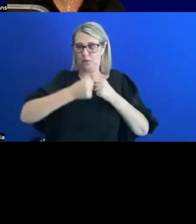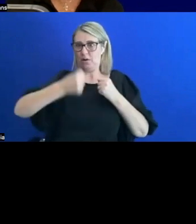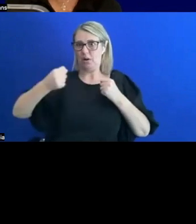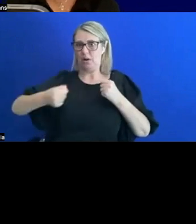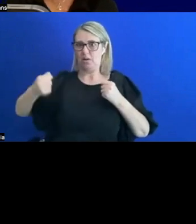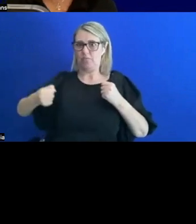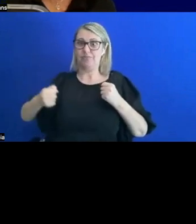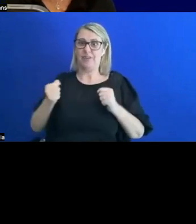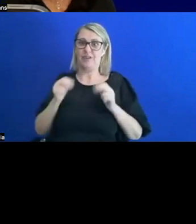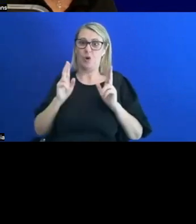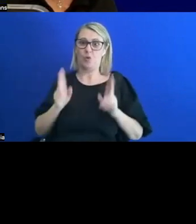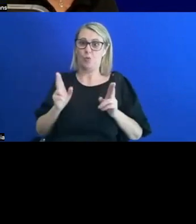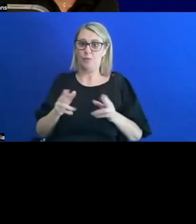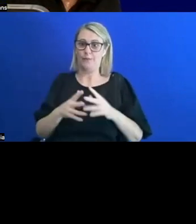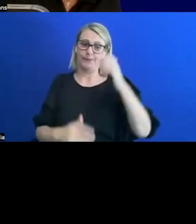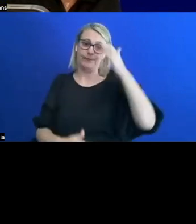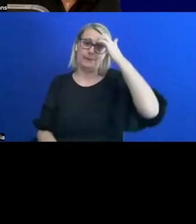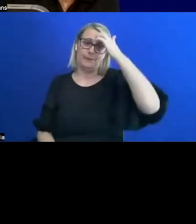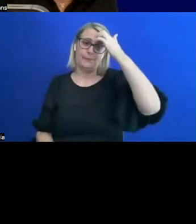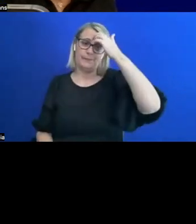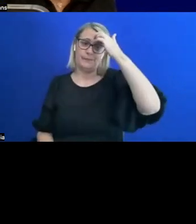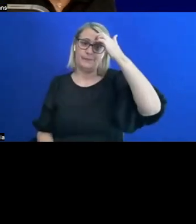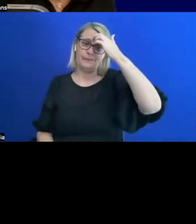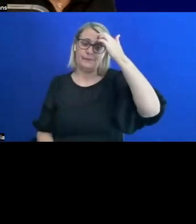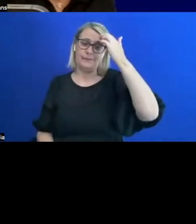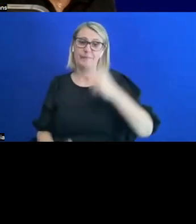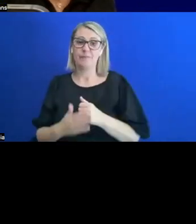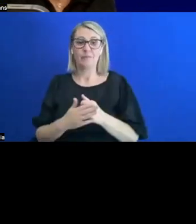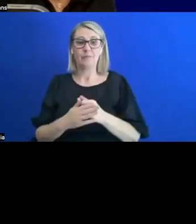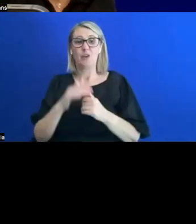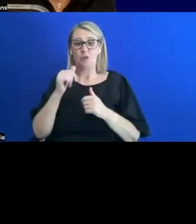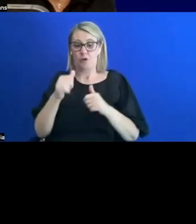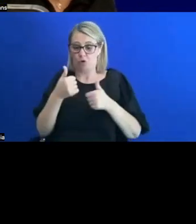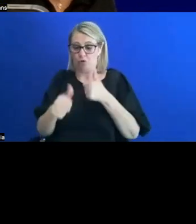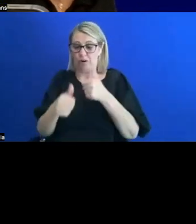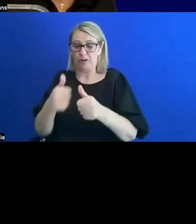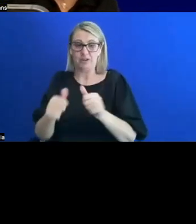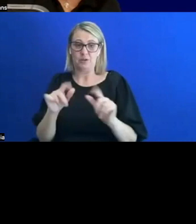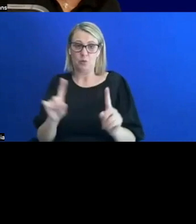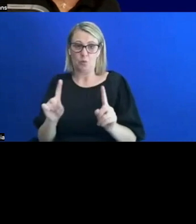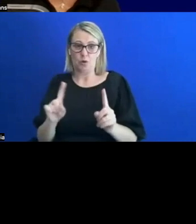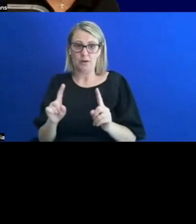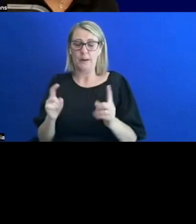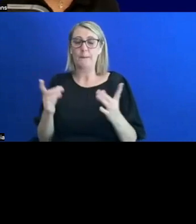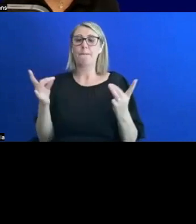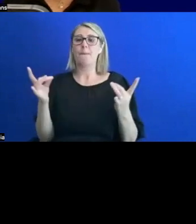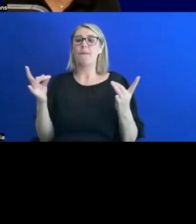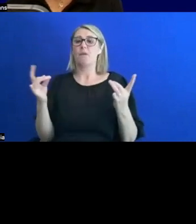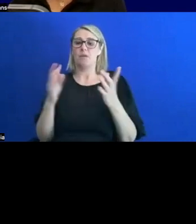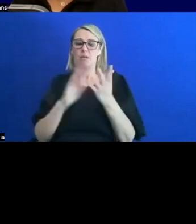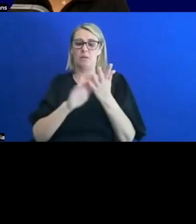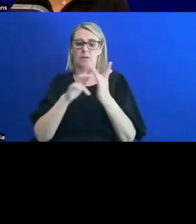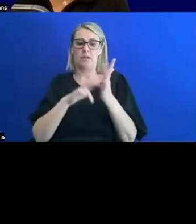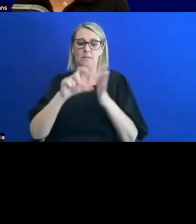expected. The strategies for this group include the mindfulness practices that increases body